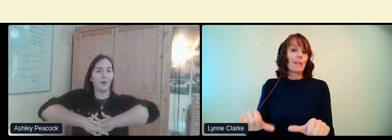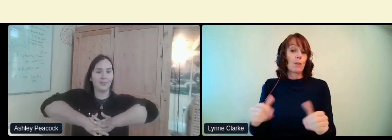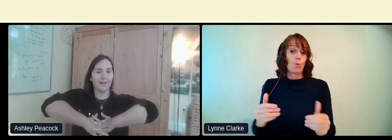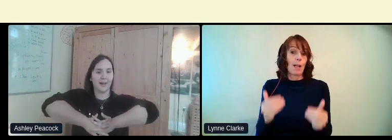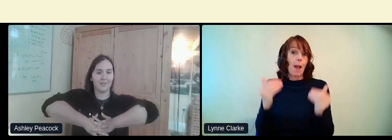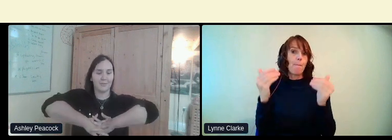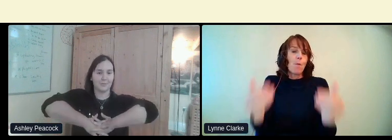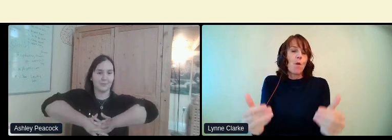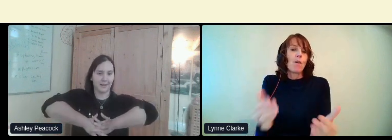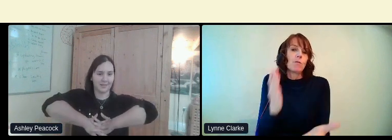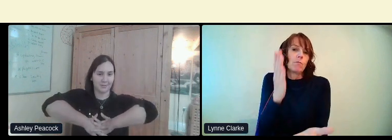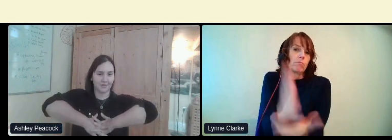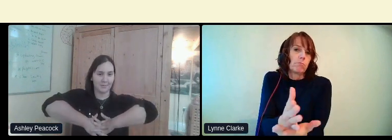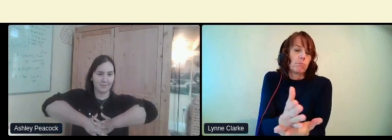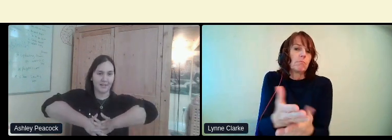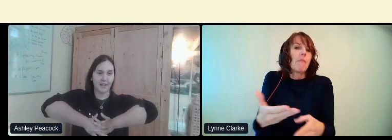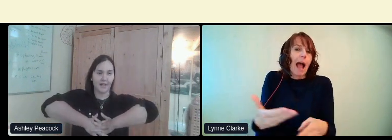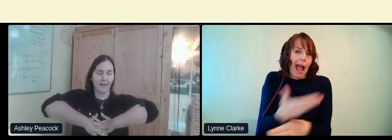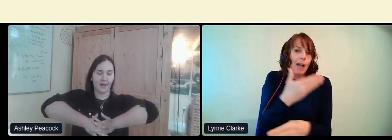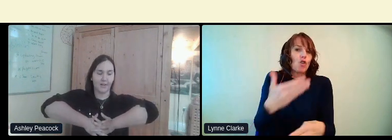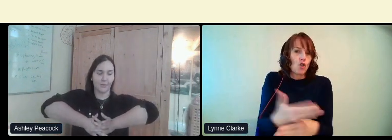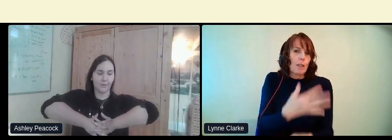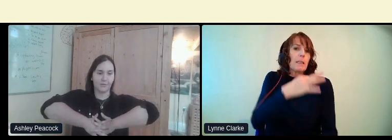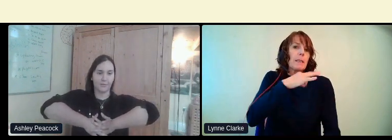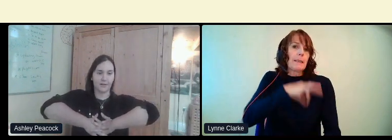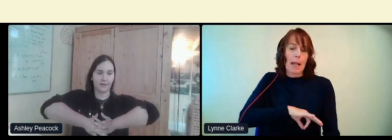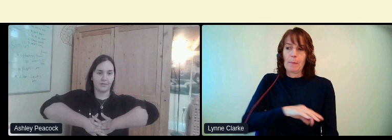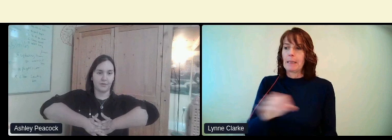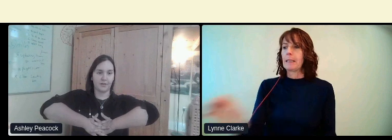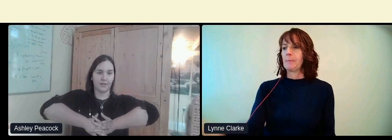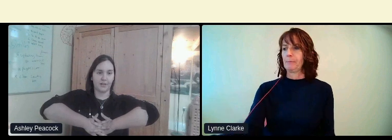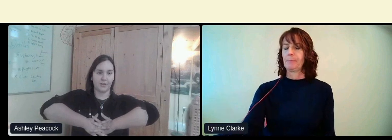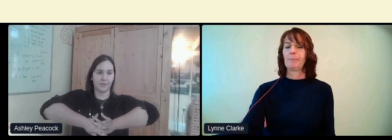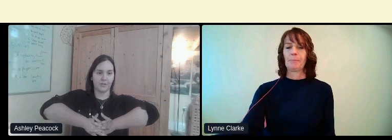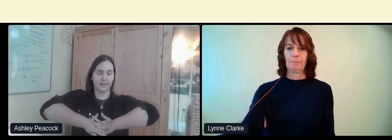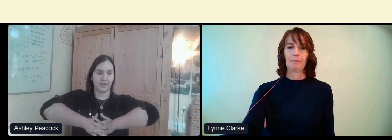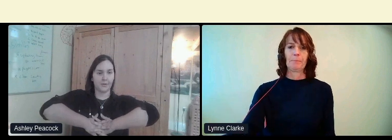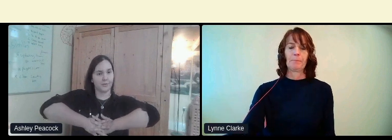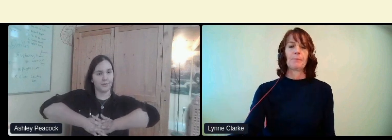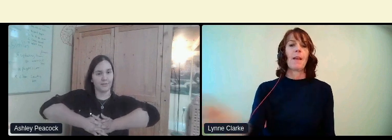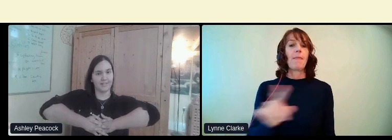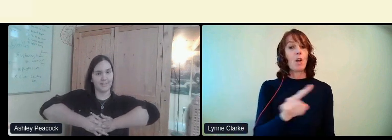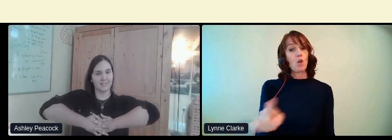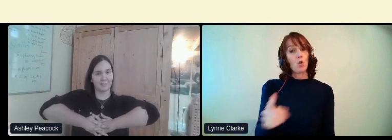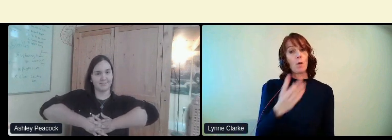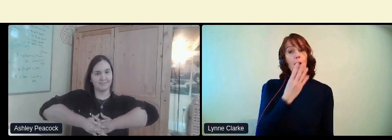concrete action of optional tips that hopefully many of you can use in your own organisations.